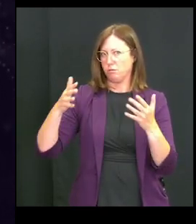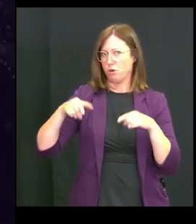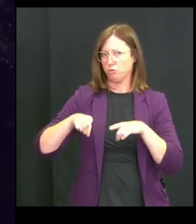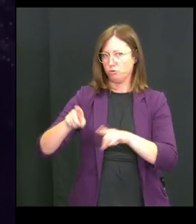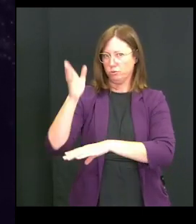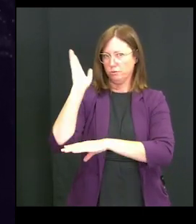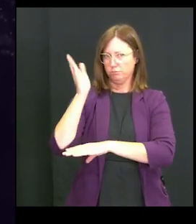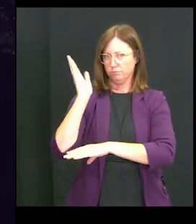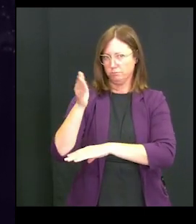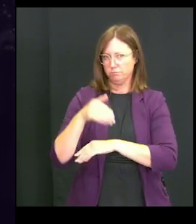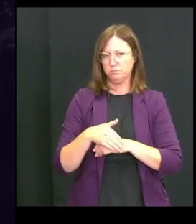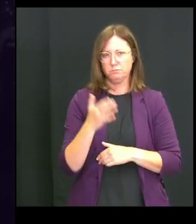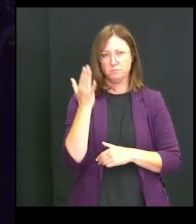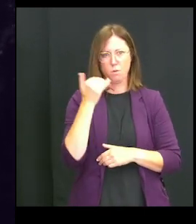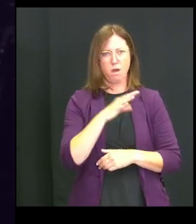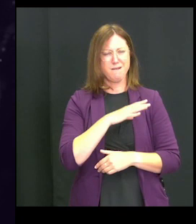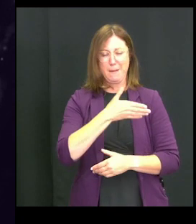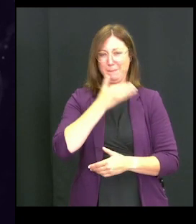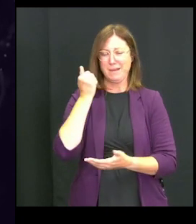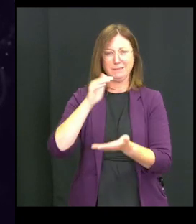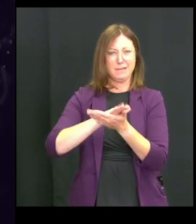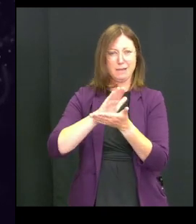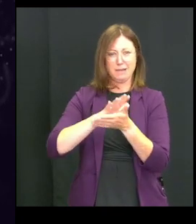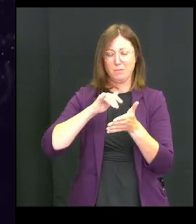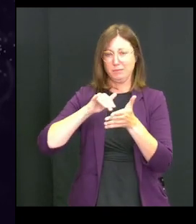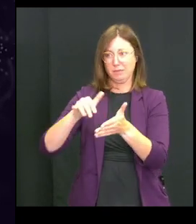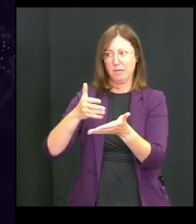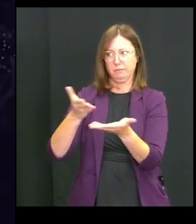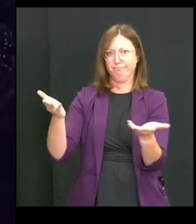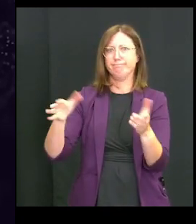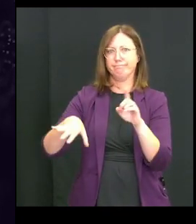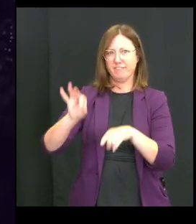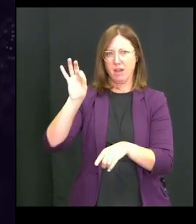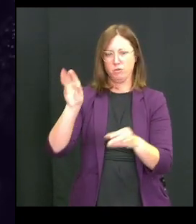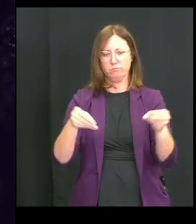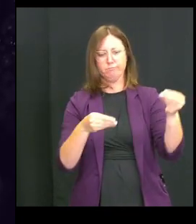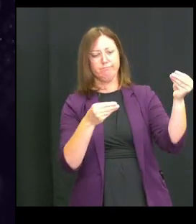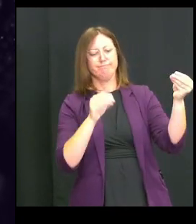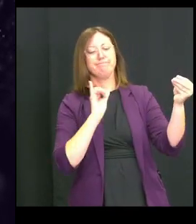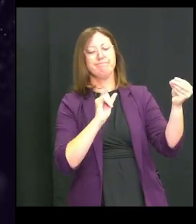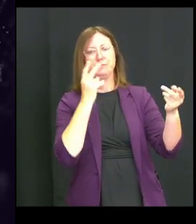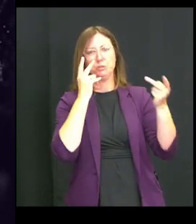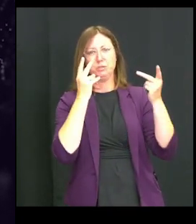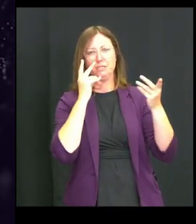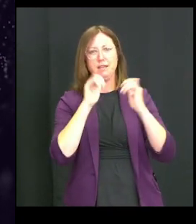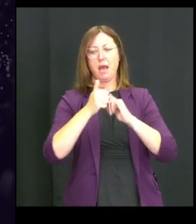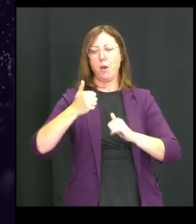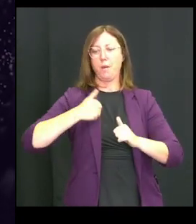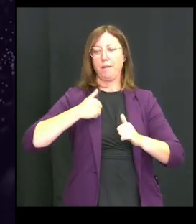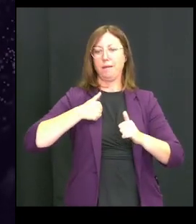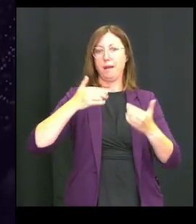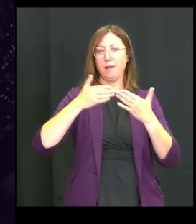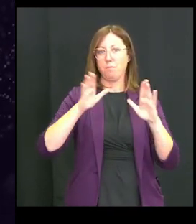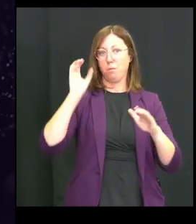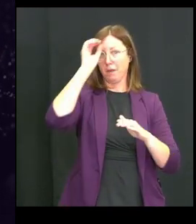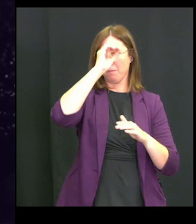because it's the best academic study out there that allows us to observe changes in Canadian public opinion over time.